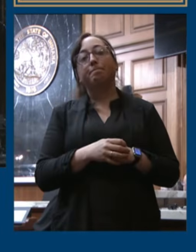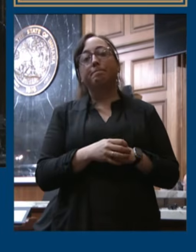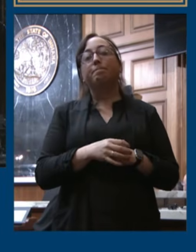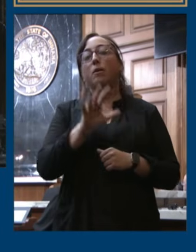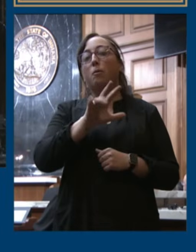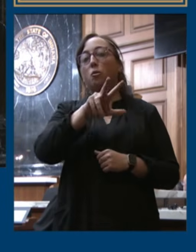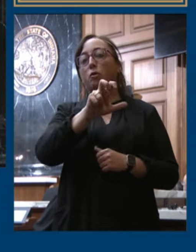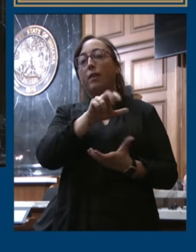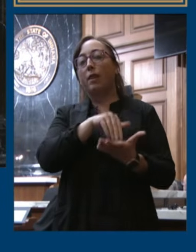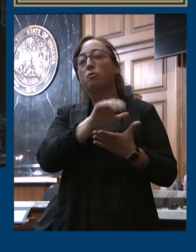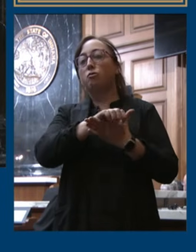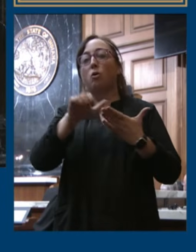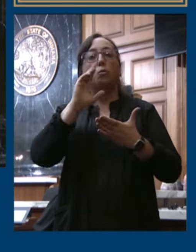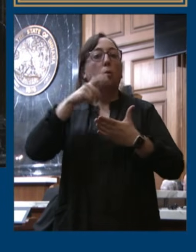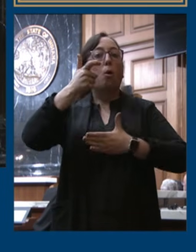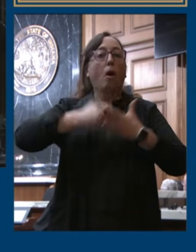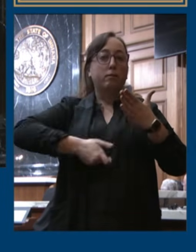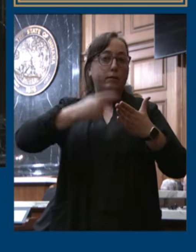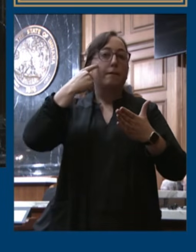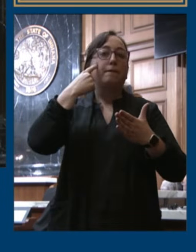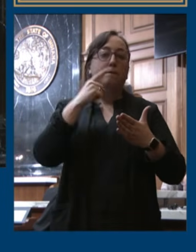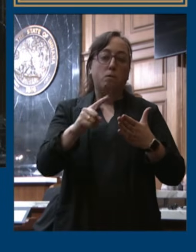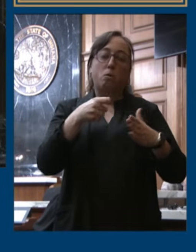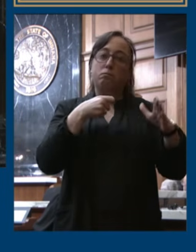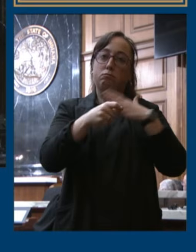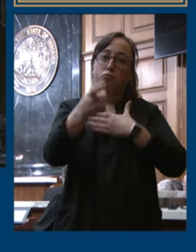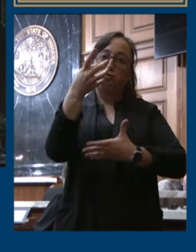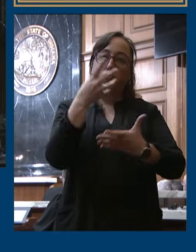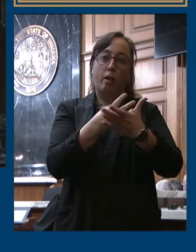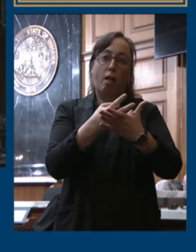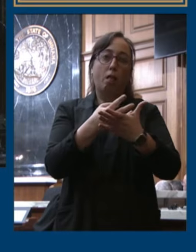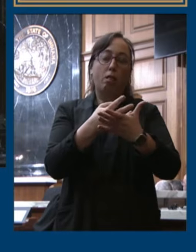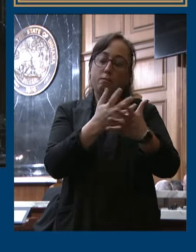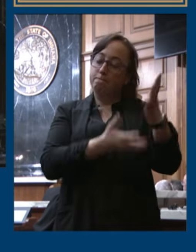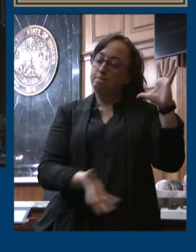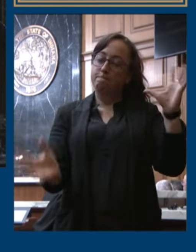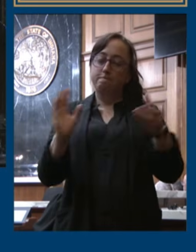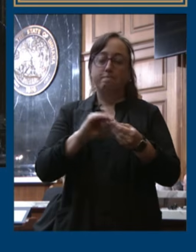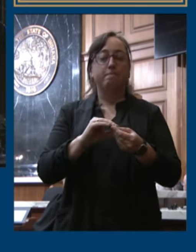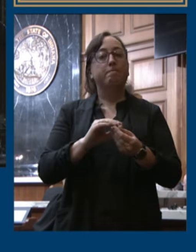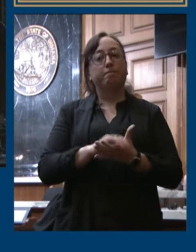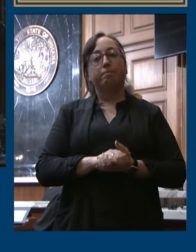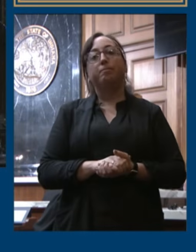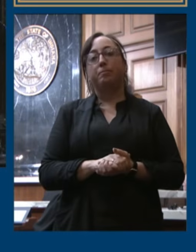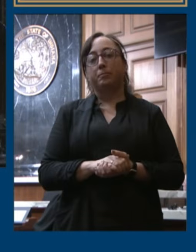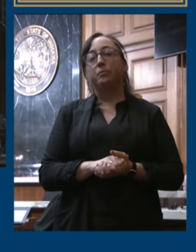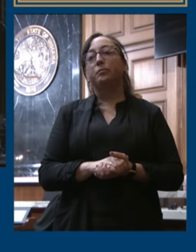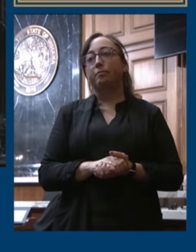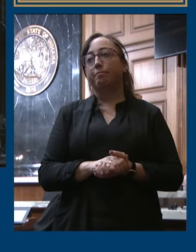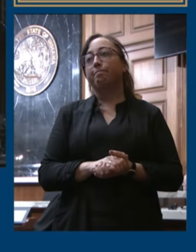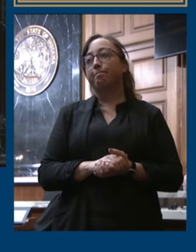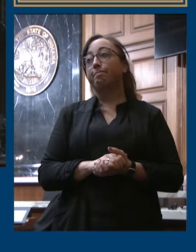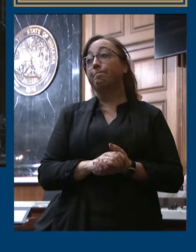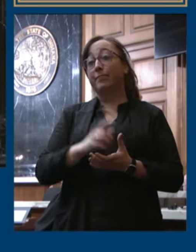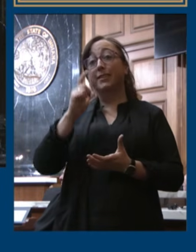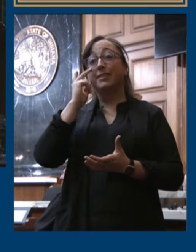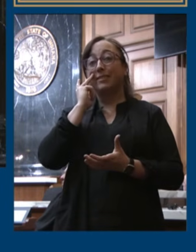OVER A LIFETIME IN LOST TAXES, INCARCERATION, AND SERVICES. I CAN SEE SECRETARY OF EDUCATION DR. KATIE JENNER